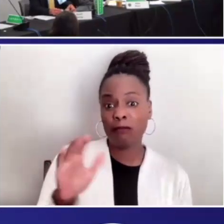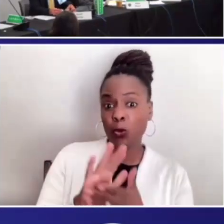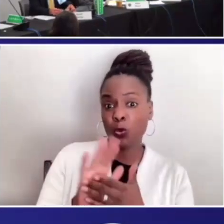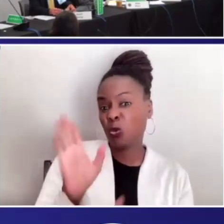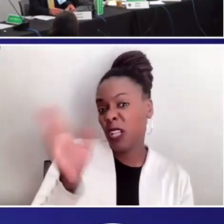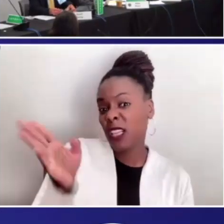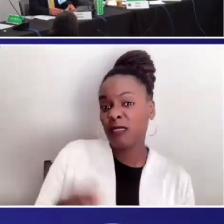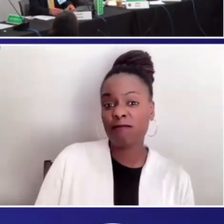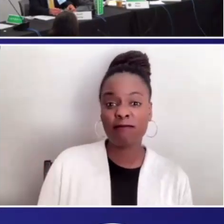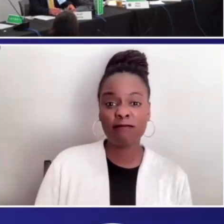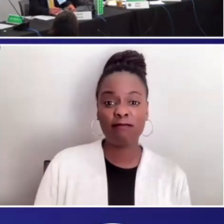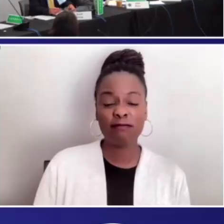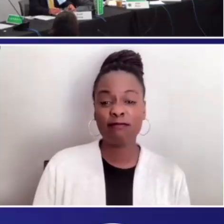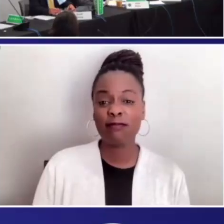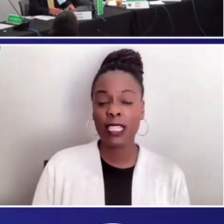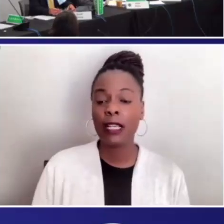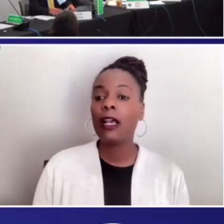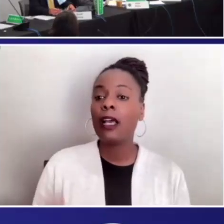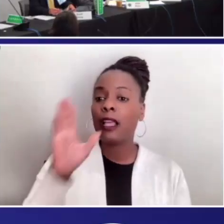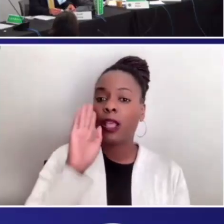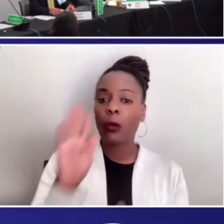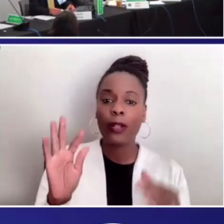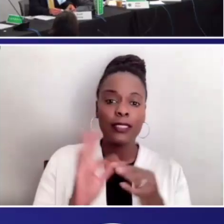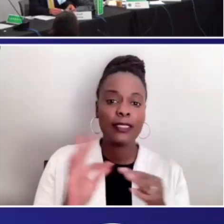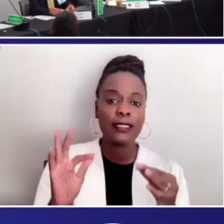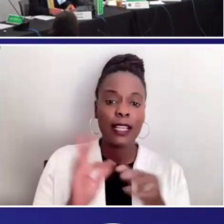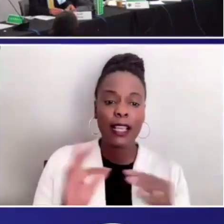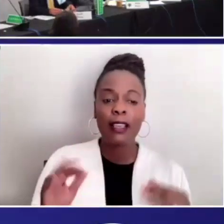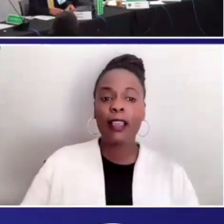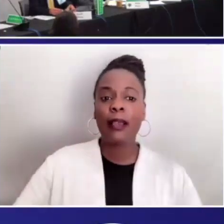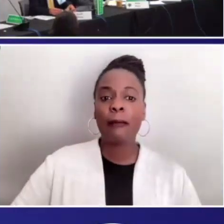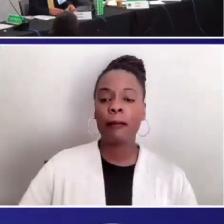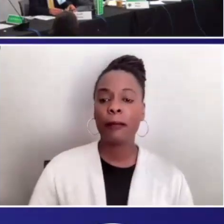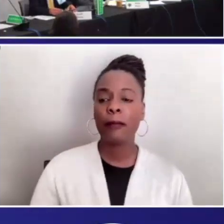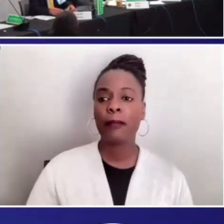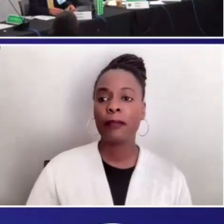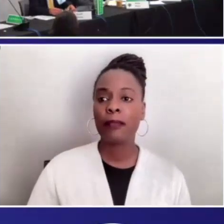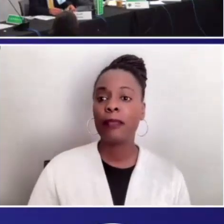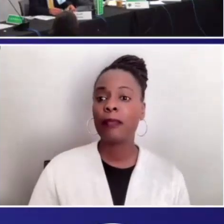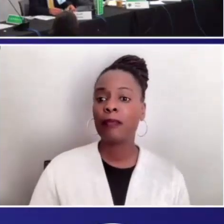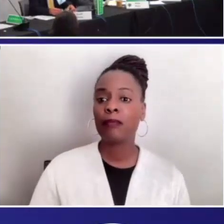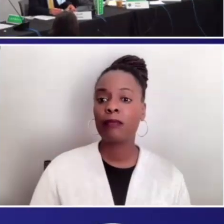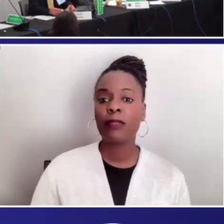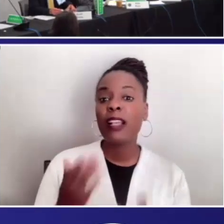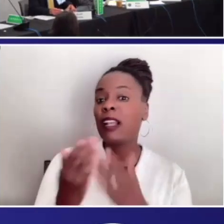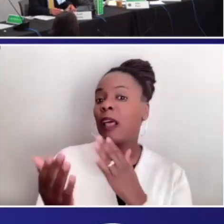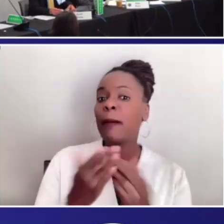going to say that even if they didn't call it a professional program before, they will